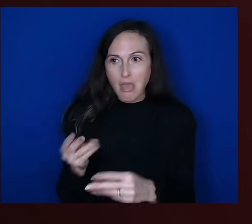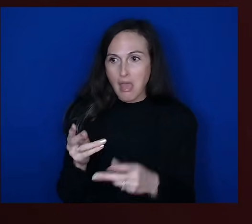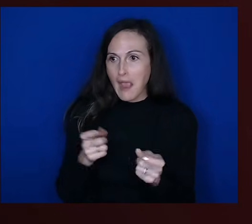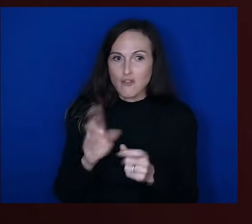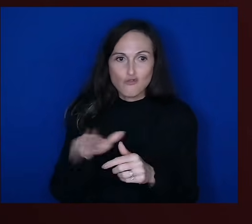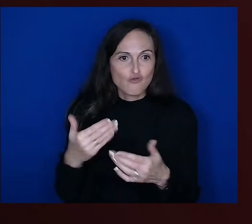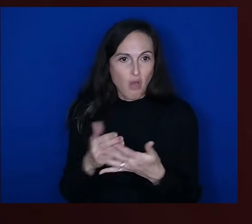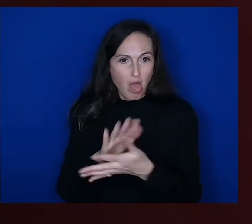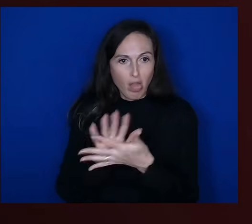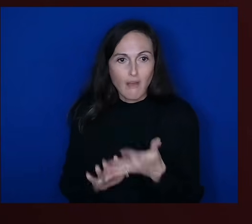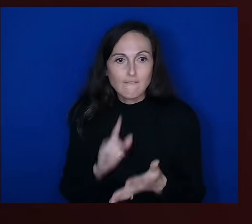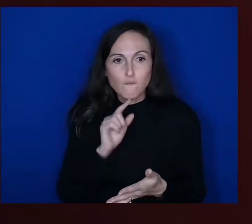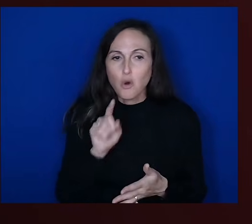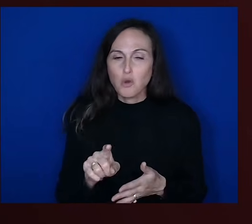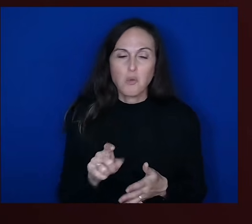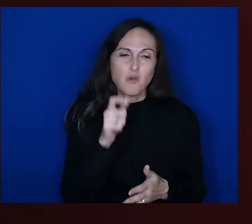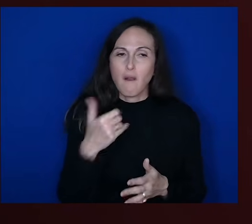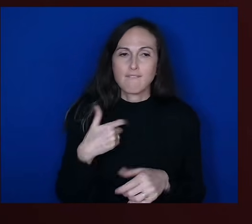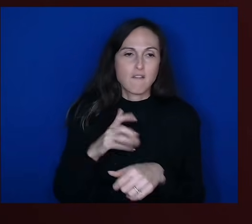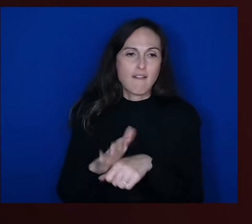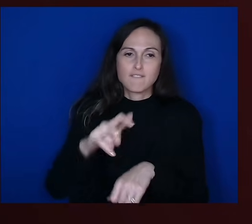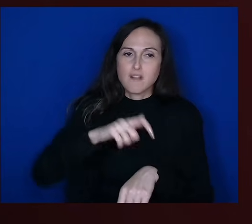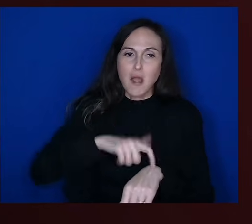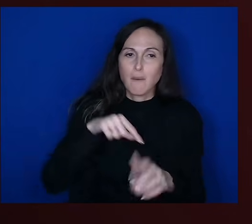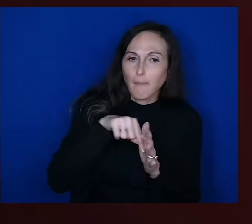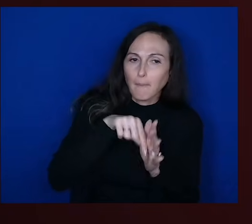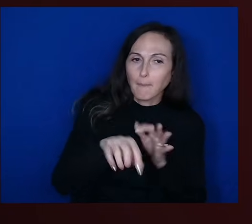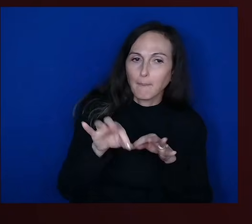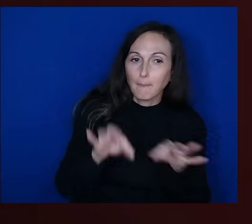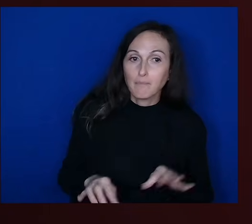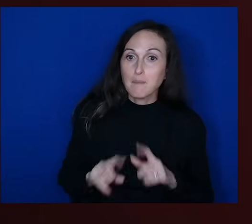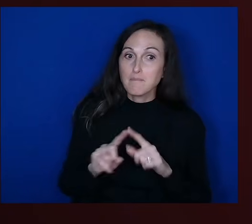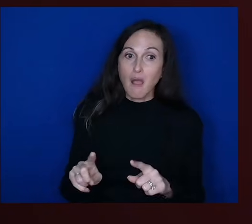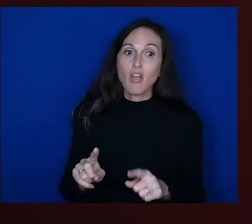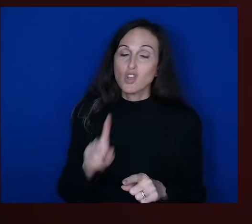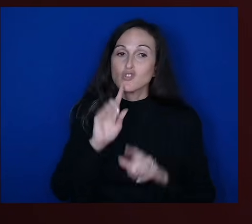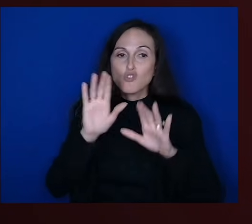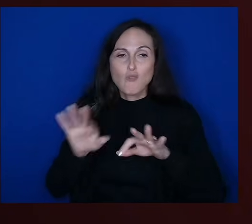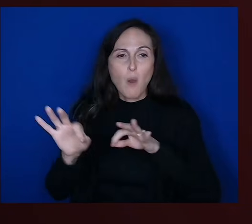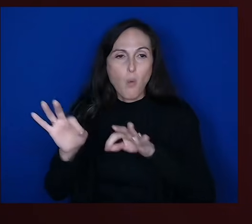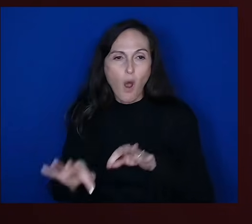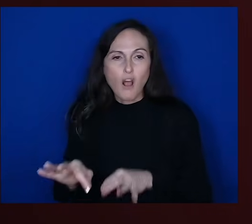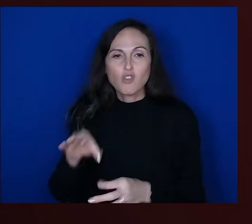but there's a great walk-through and there's documentation on how that works. What I want to do is just show really quickly,